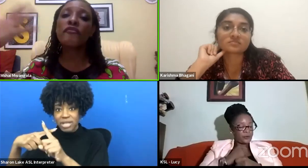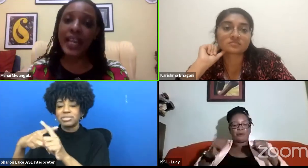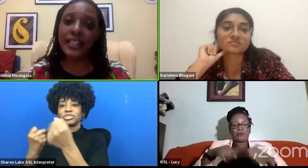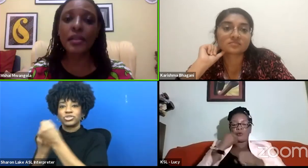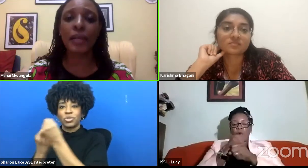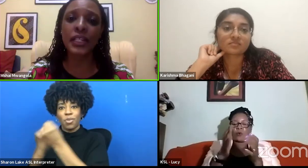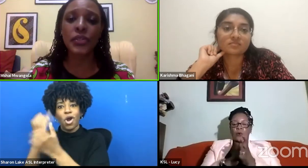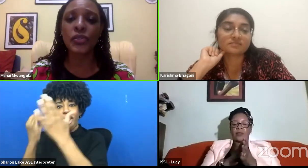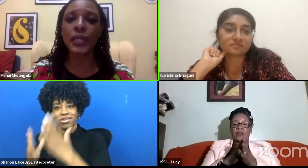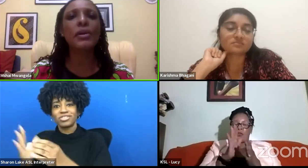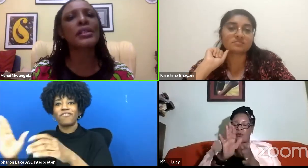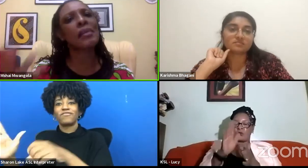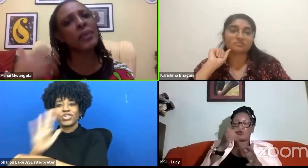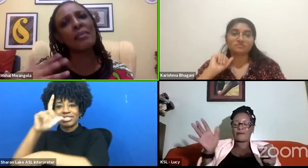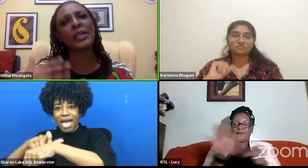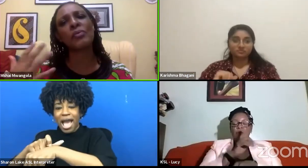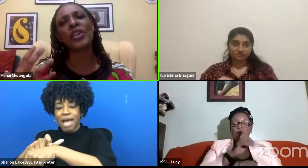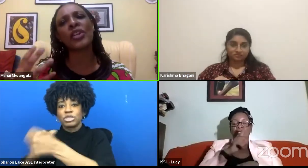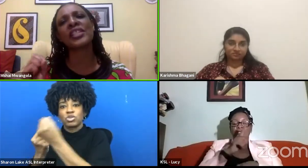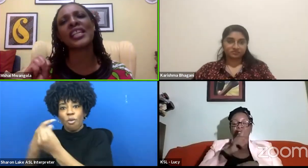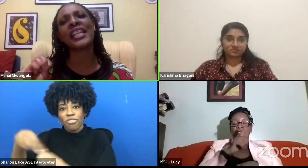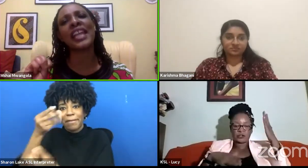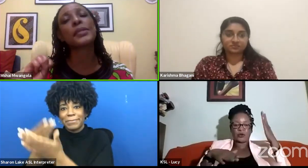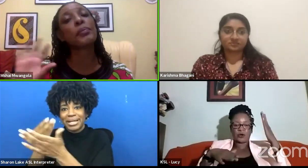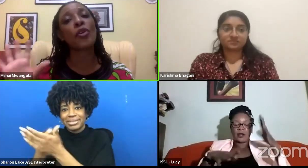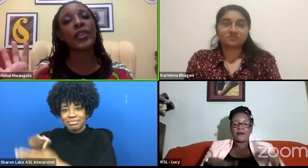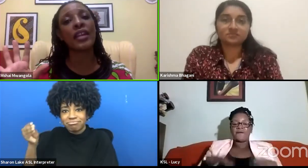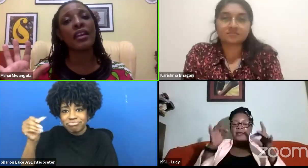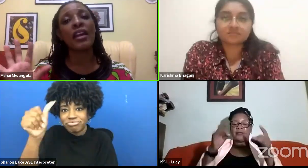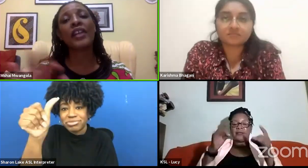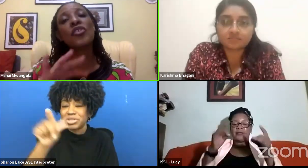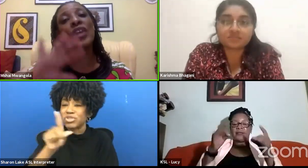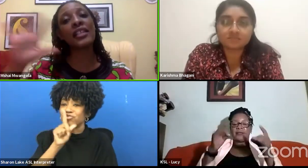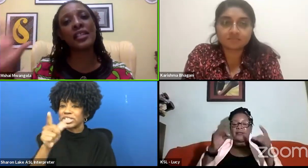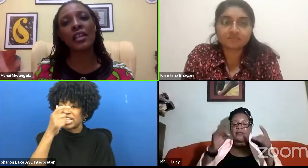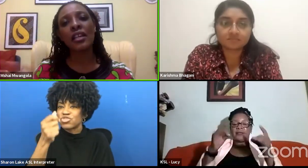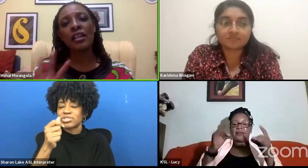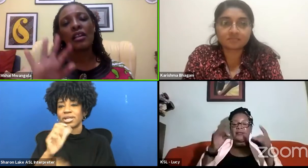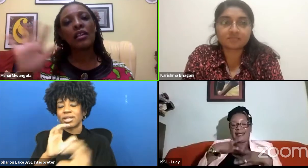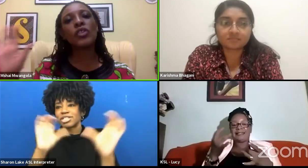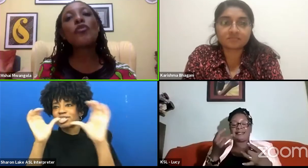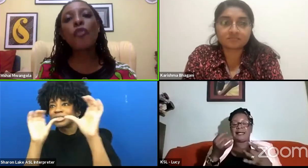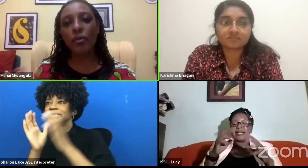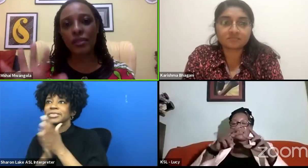find the money to do it because I'm really much more interested in exploring and creating new forms